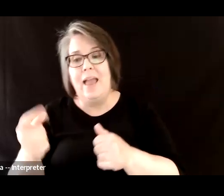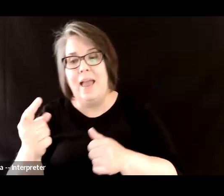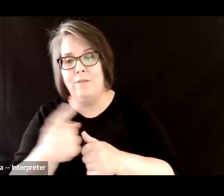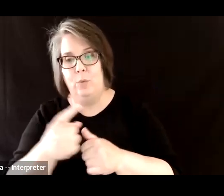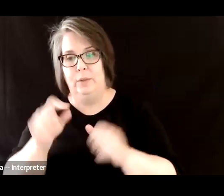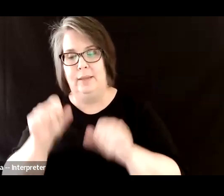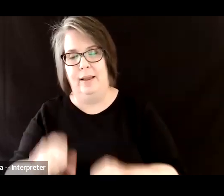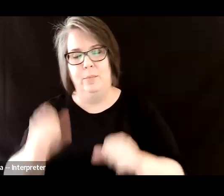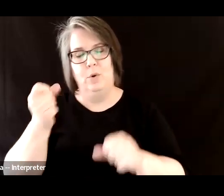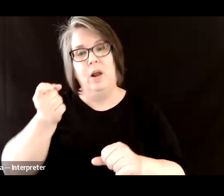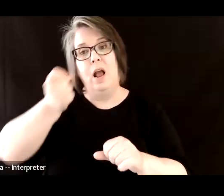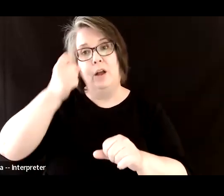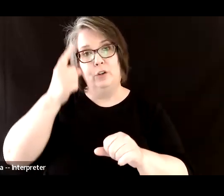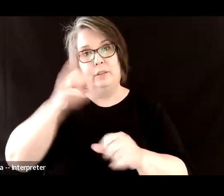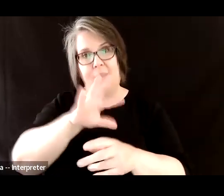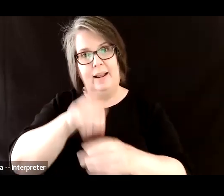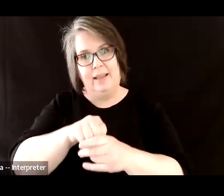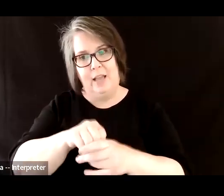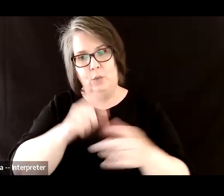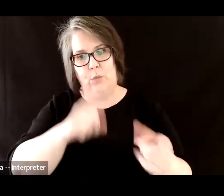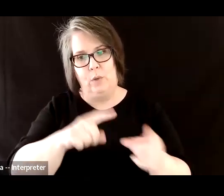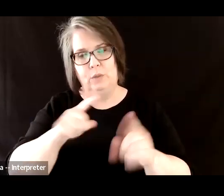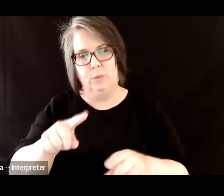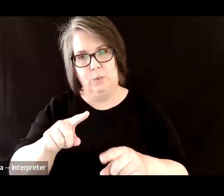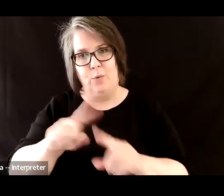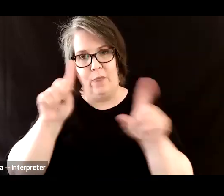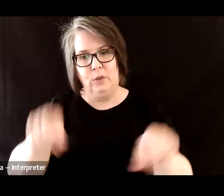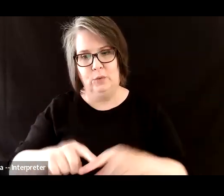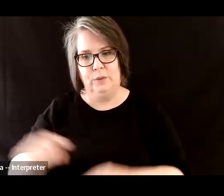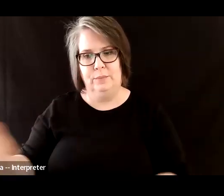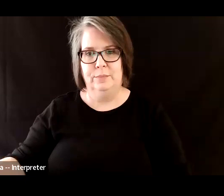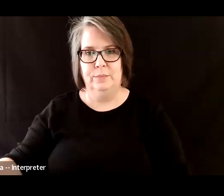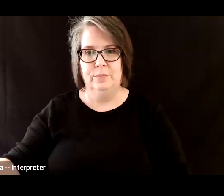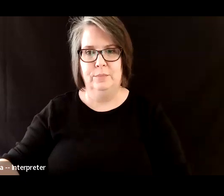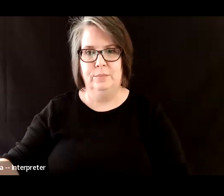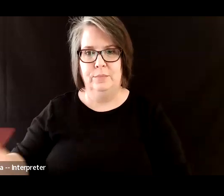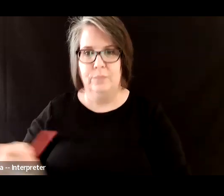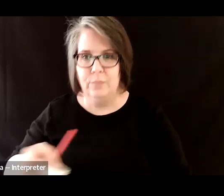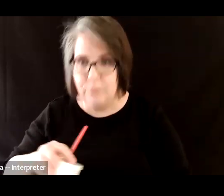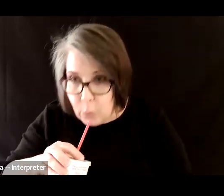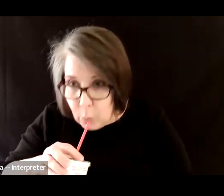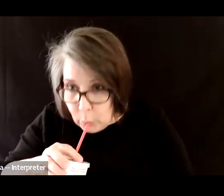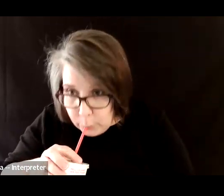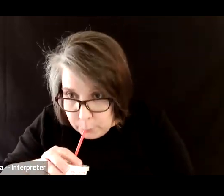understand and engage with what is going on on the screen . All right, Zelasko section I